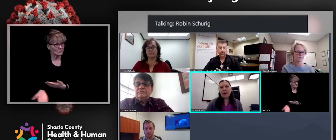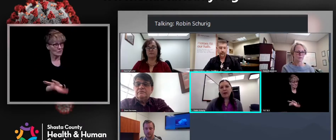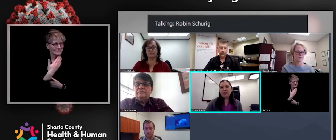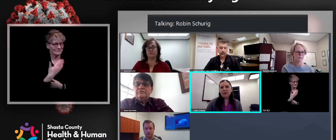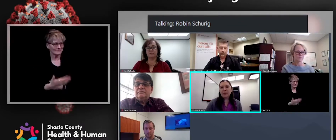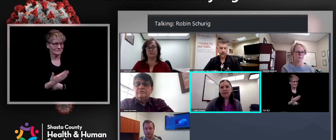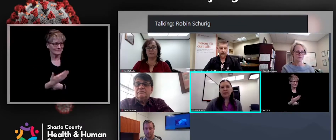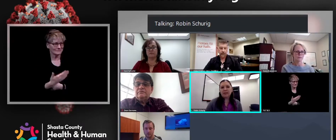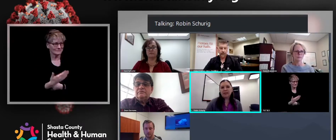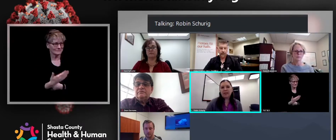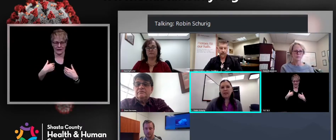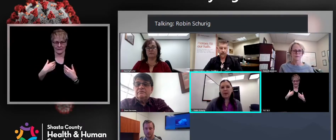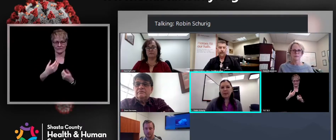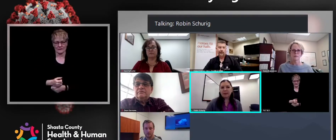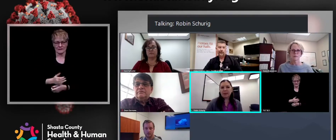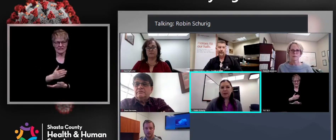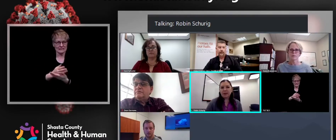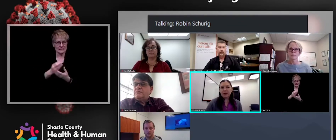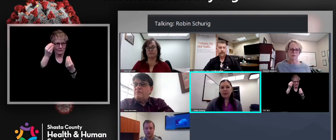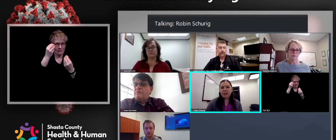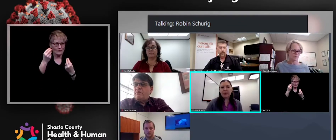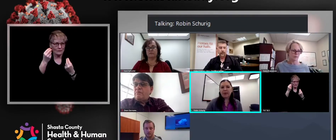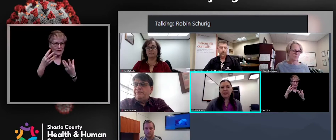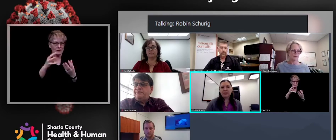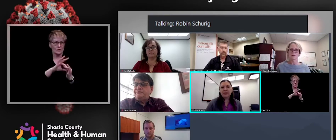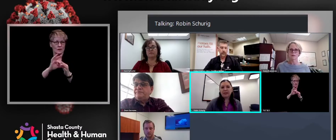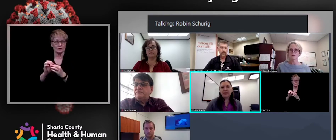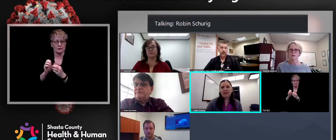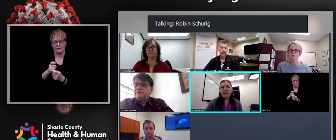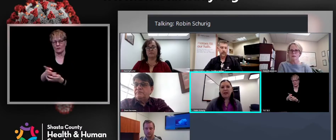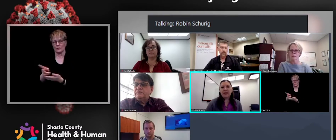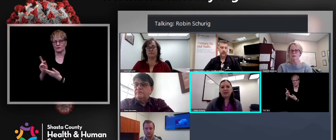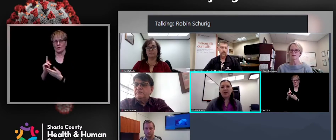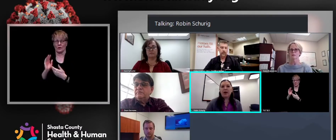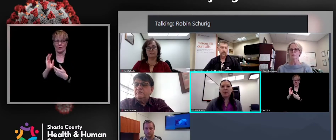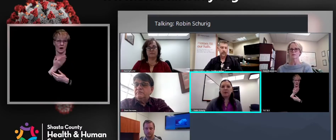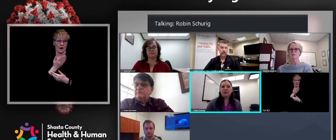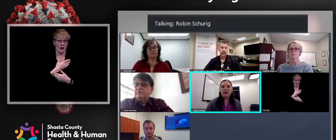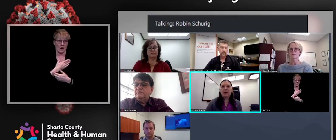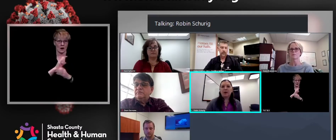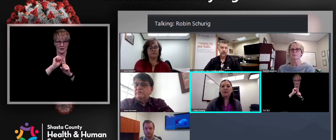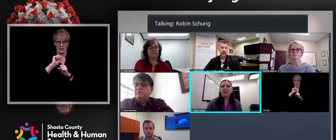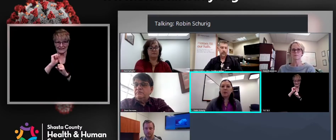while our case rate is still in the purple tier, both our test positivity and our equity metric are